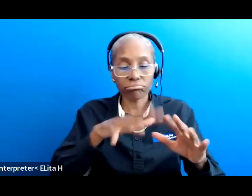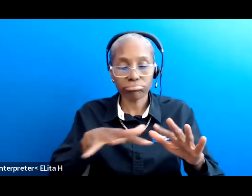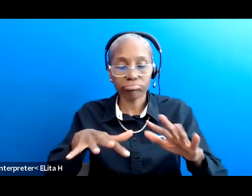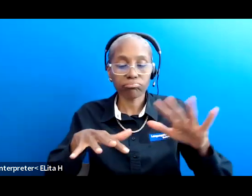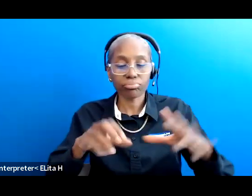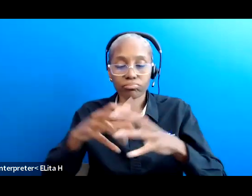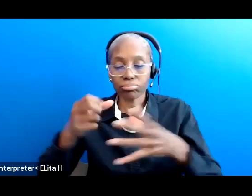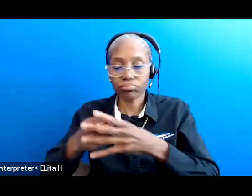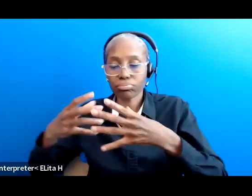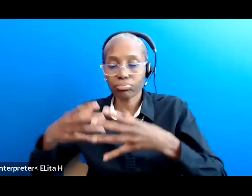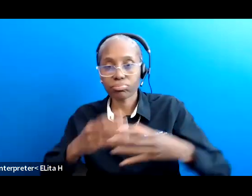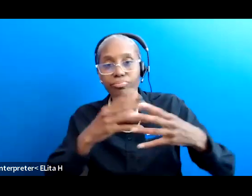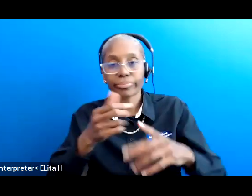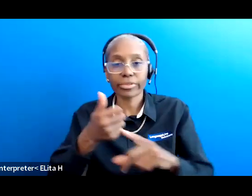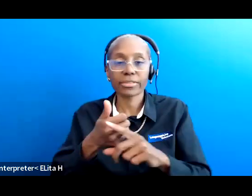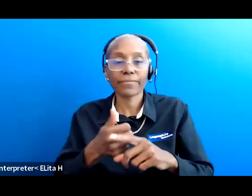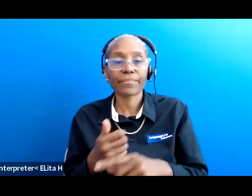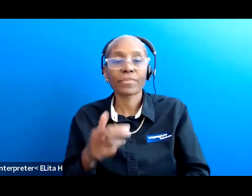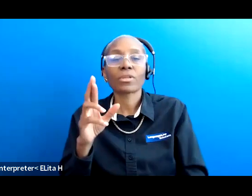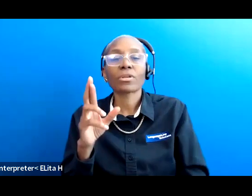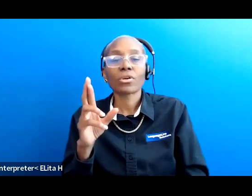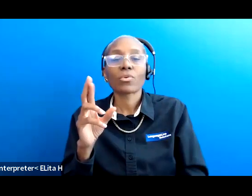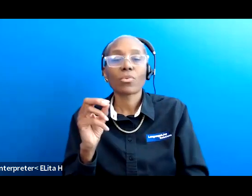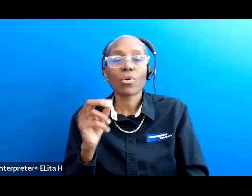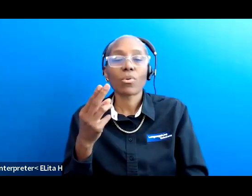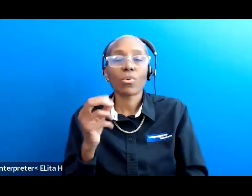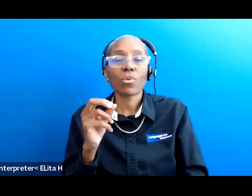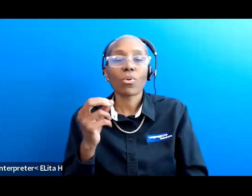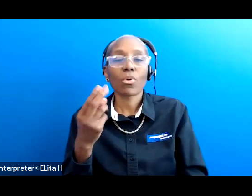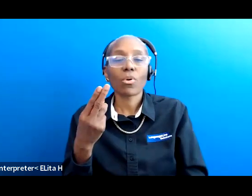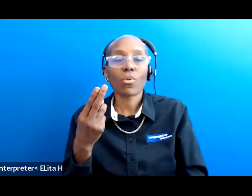Also, the Roho cushions that have the little finger projections that